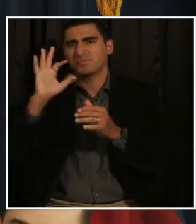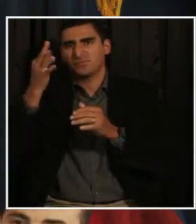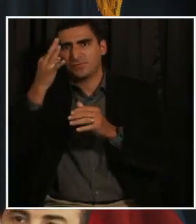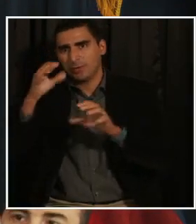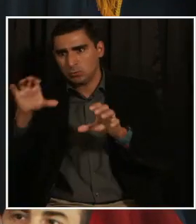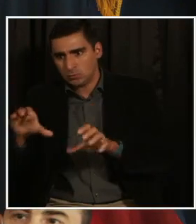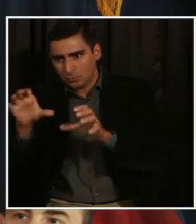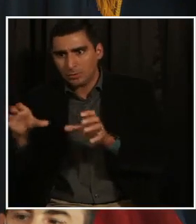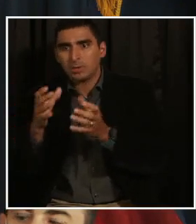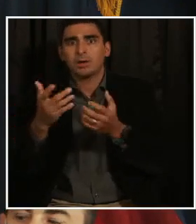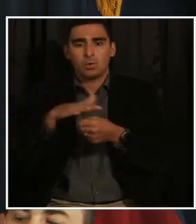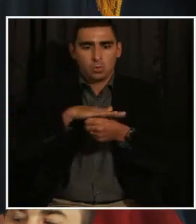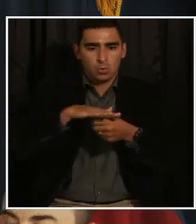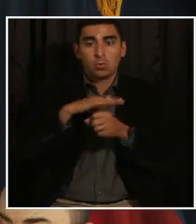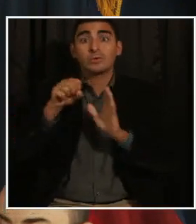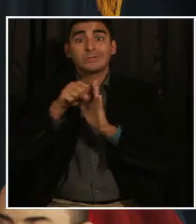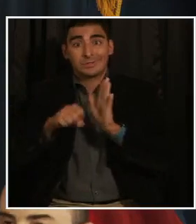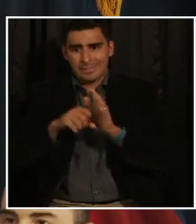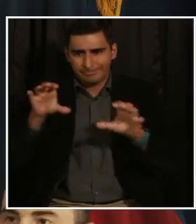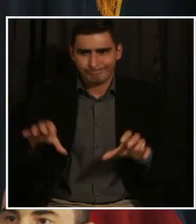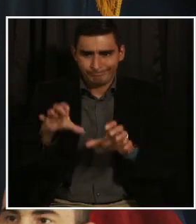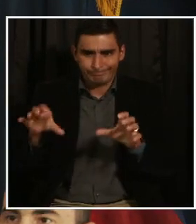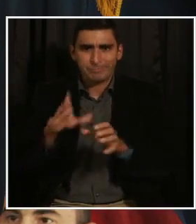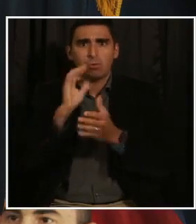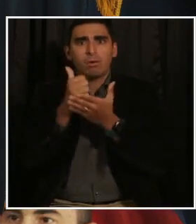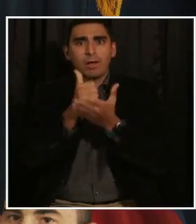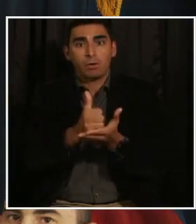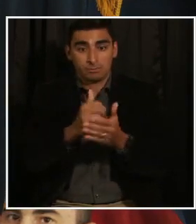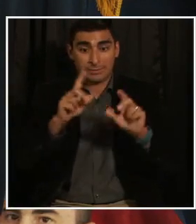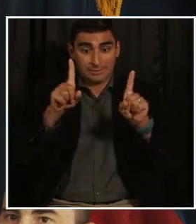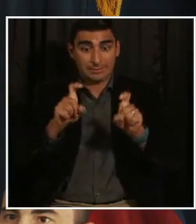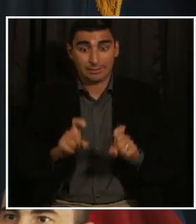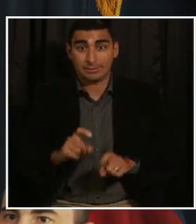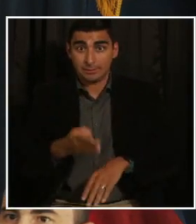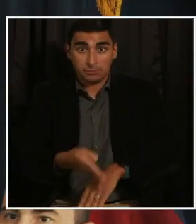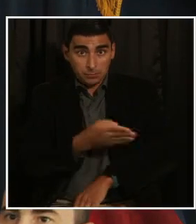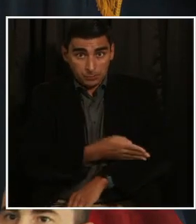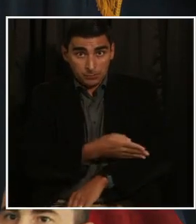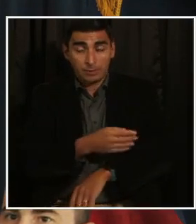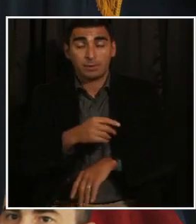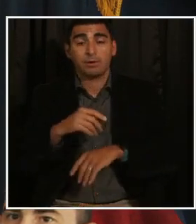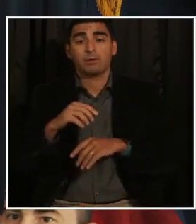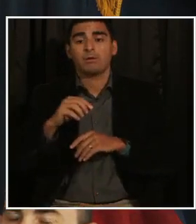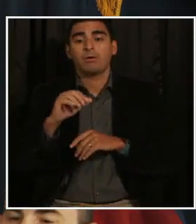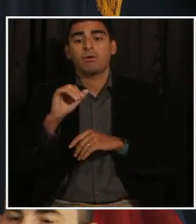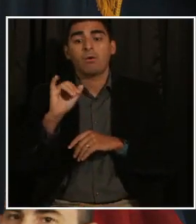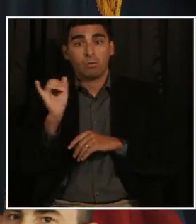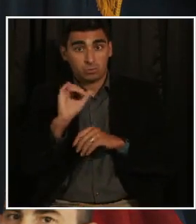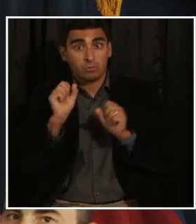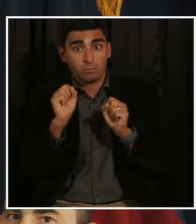state efforts will lead to better testing and many other successful ways to contain the virus